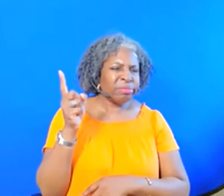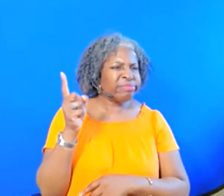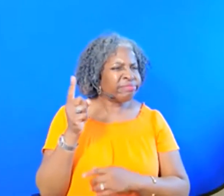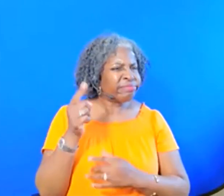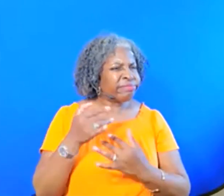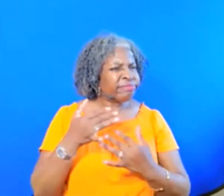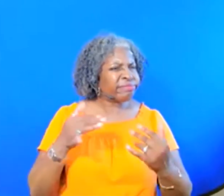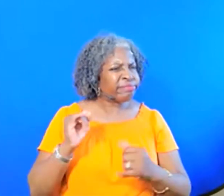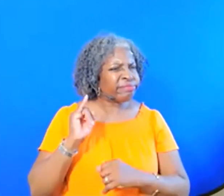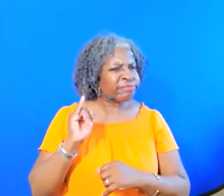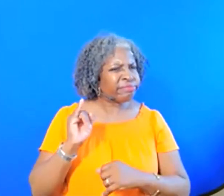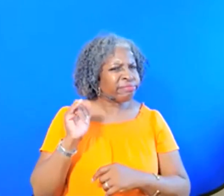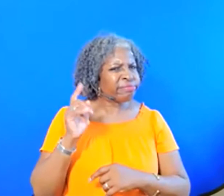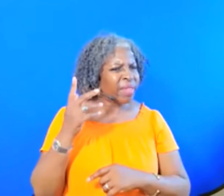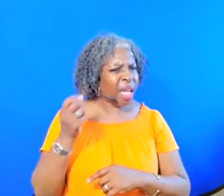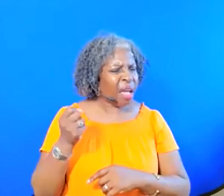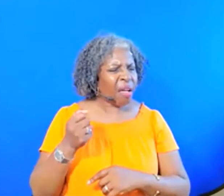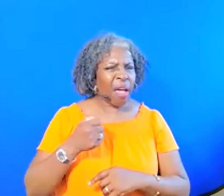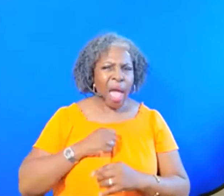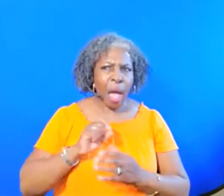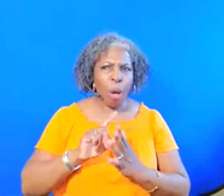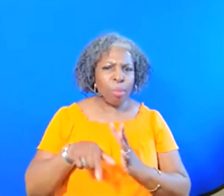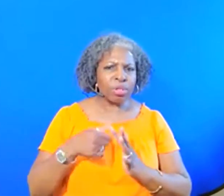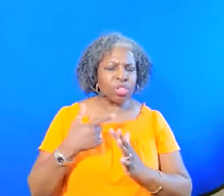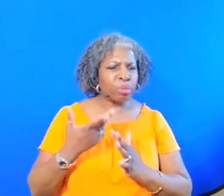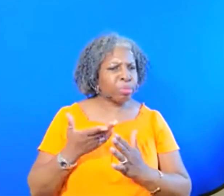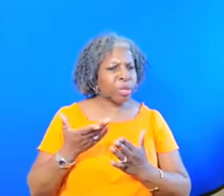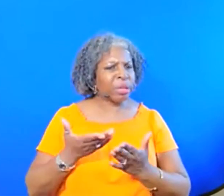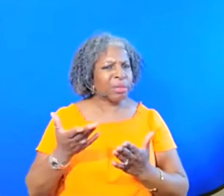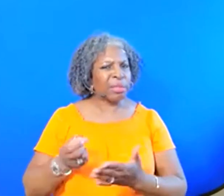I think our project definitely gave the waterfront development a good face,